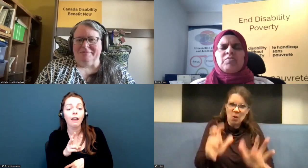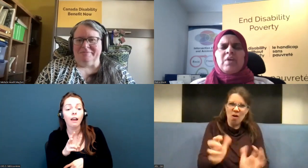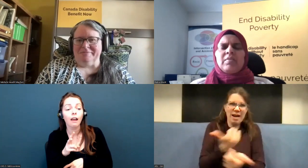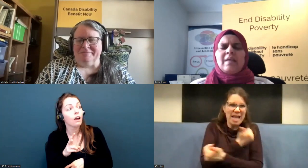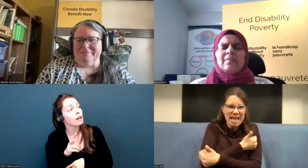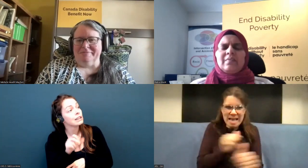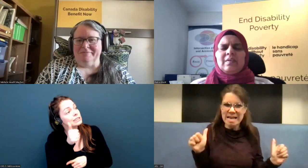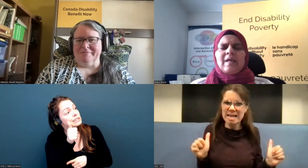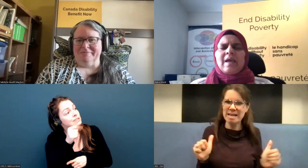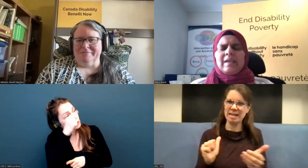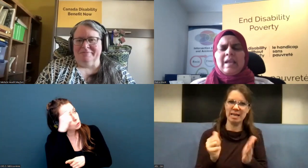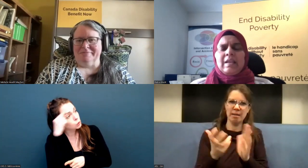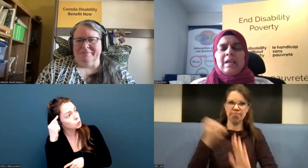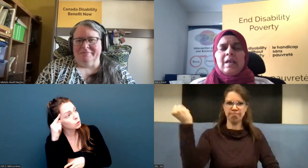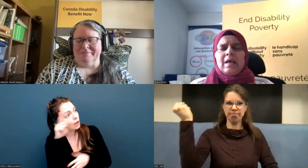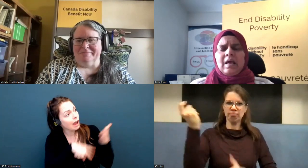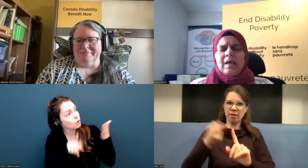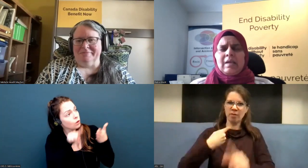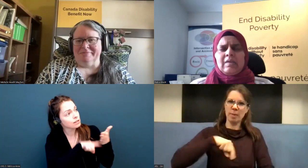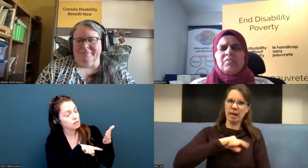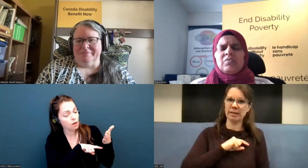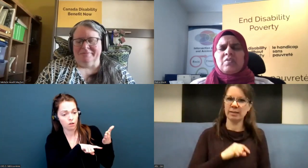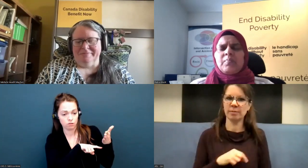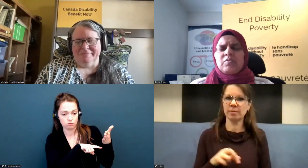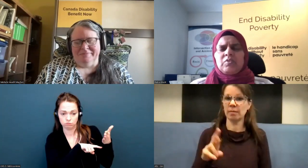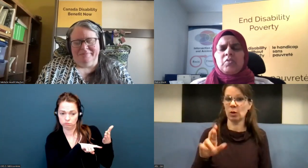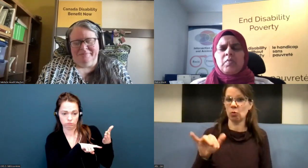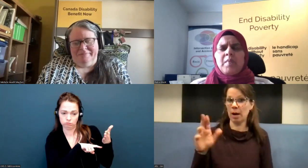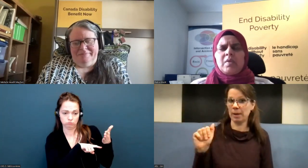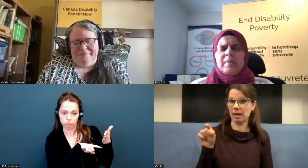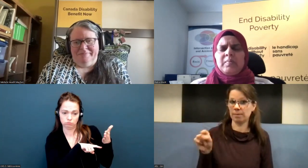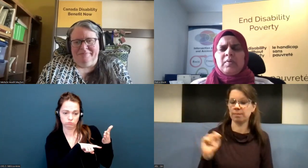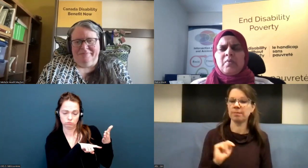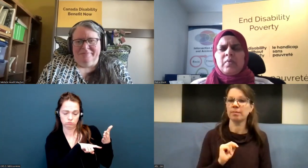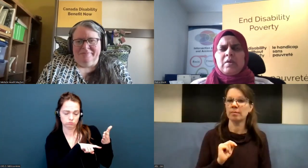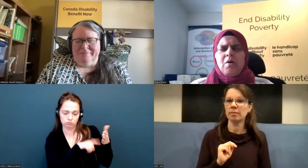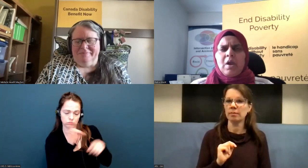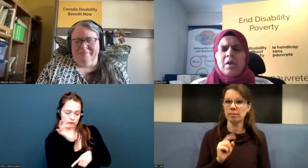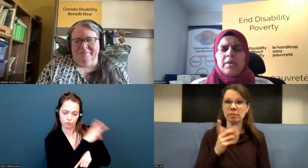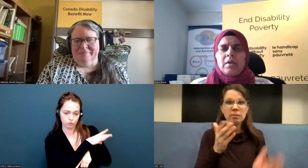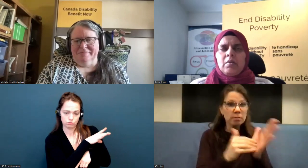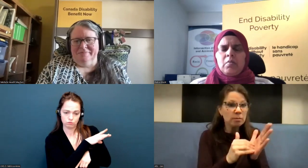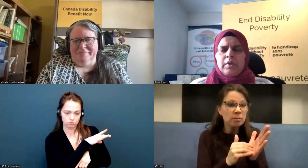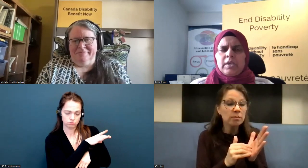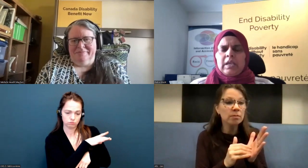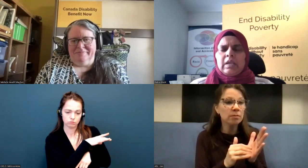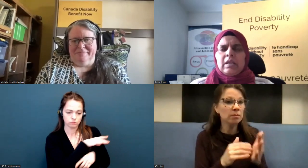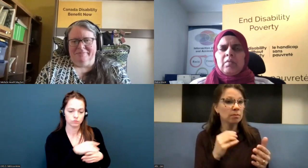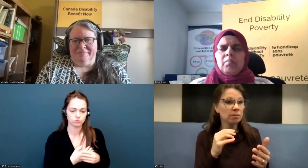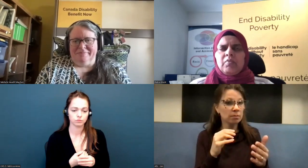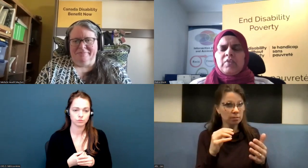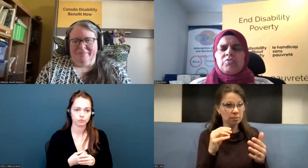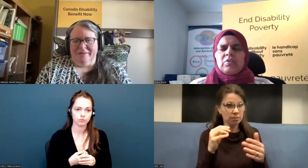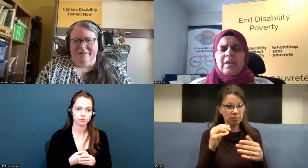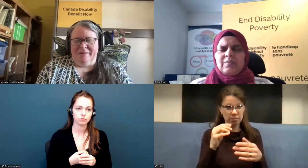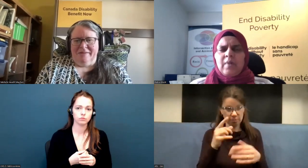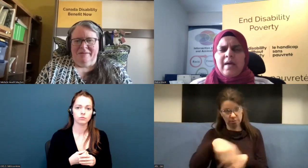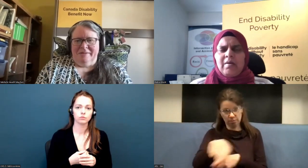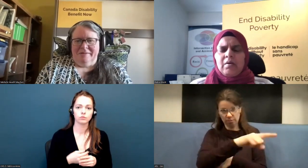Rabia: MICHELLE, THAT AGAIN GIVES US AN OPPORTUNITY TO REMIND PEOPLE THAT WE ARE WORKING PROVINCIALLY AS WELL.